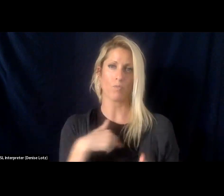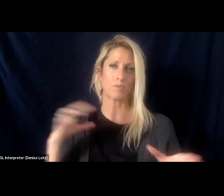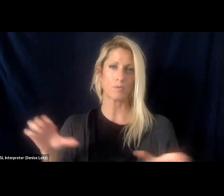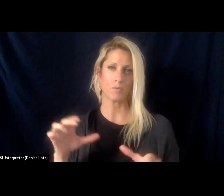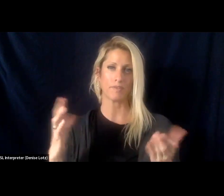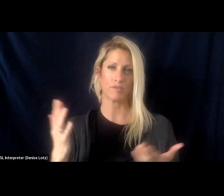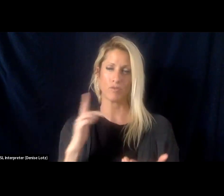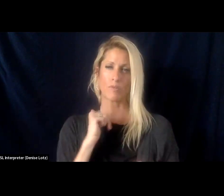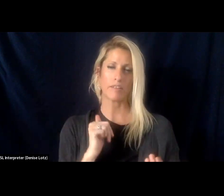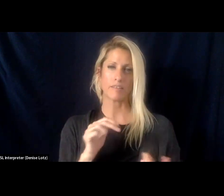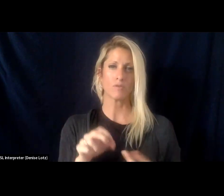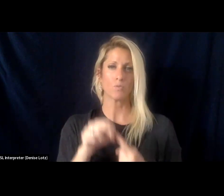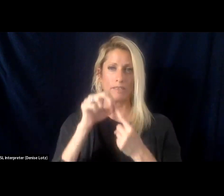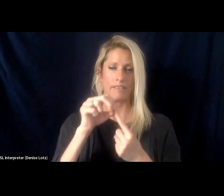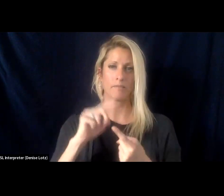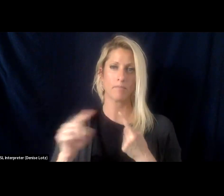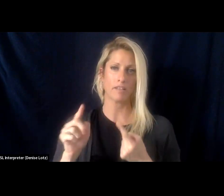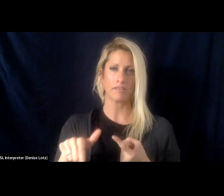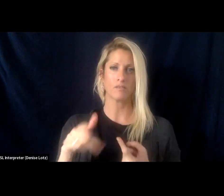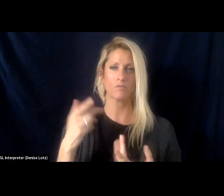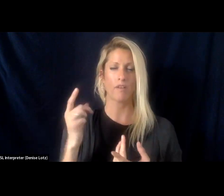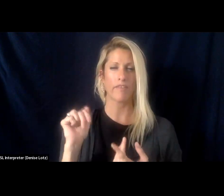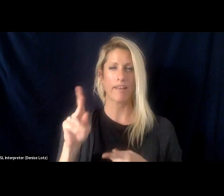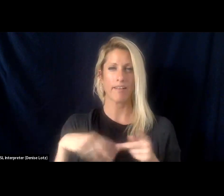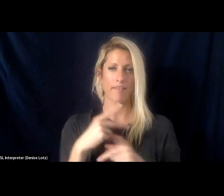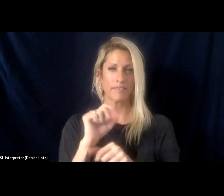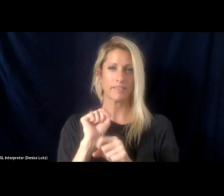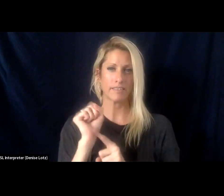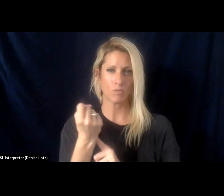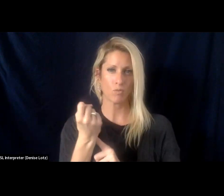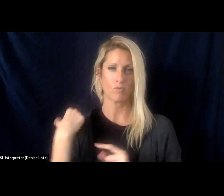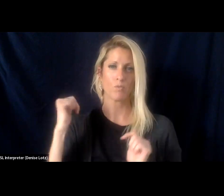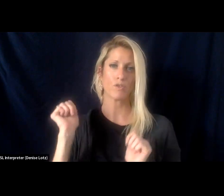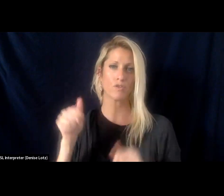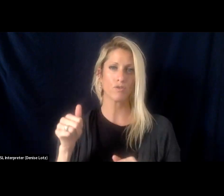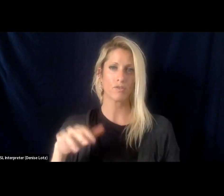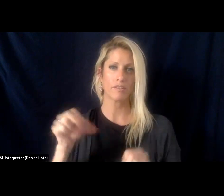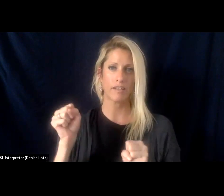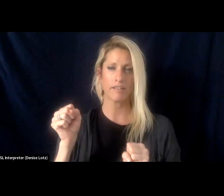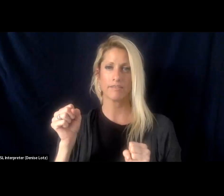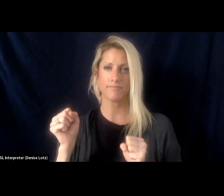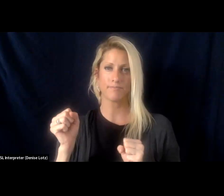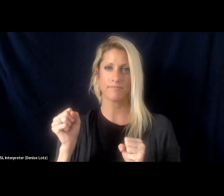pretty unique but again, it was one of those situations where we could take some matters